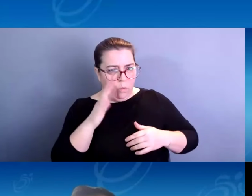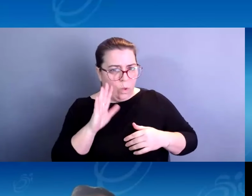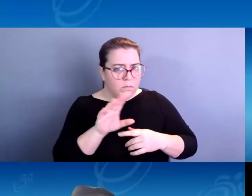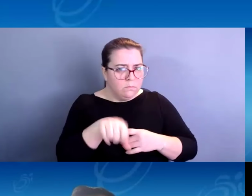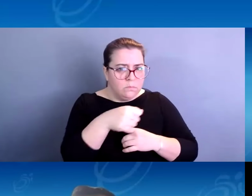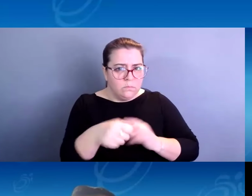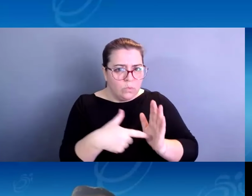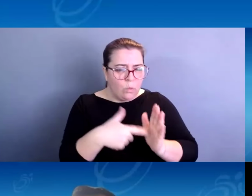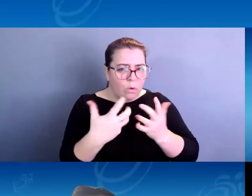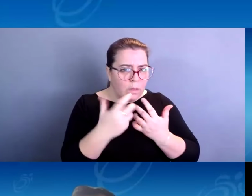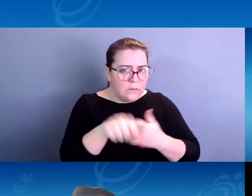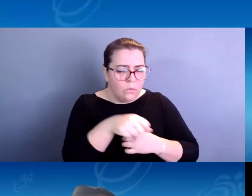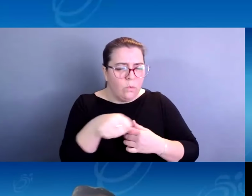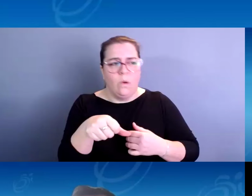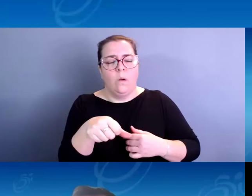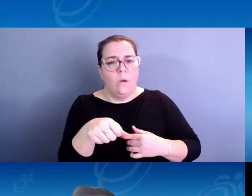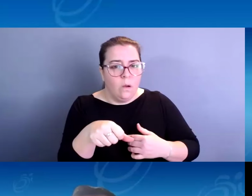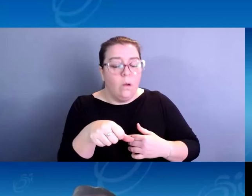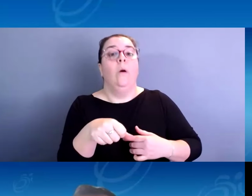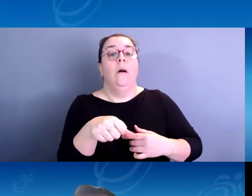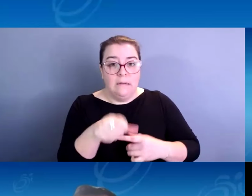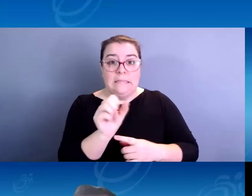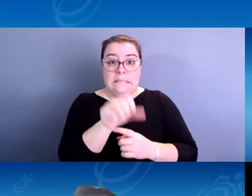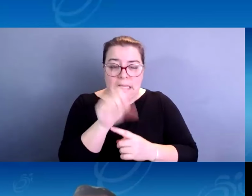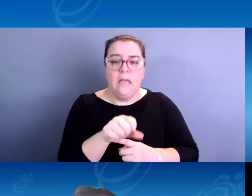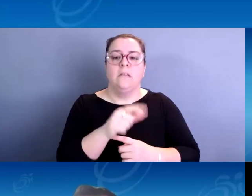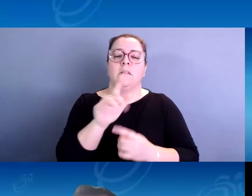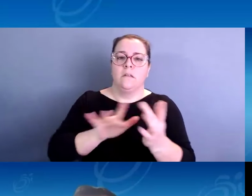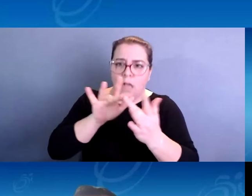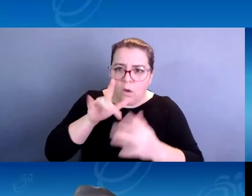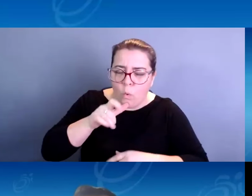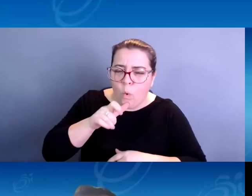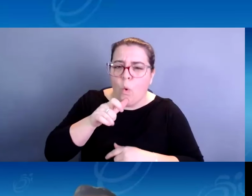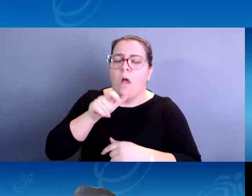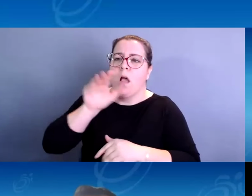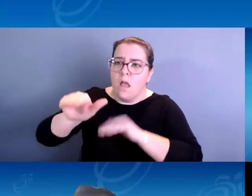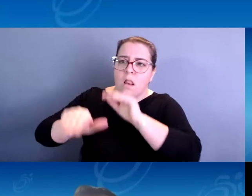So it often leads to people just not attending certain events anymore. They don't have the energy to deal with barriers.